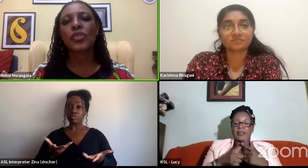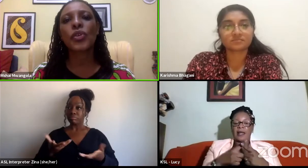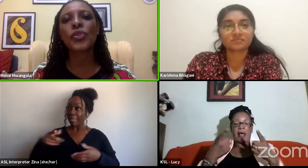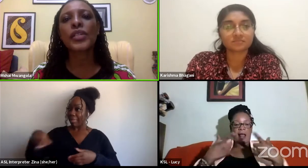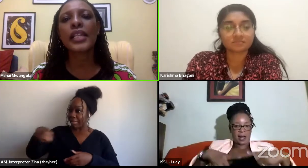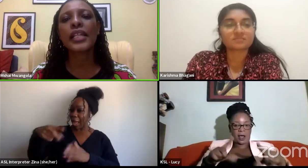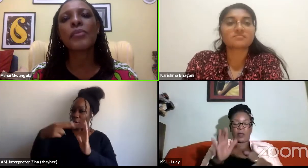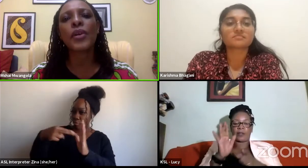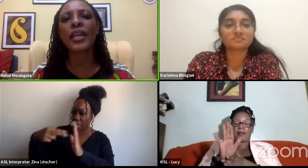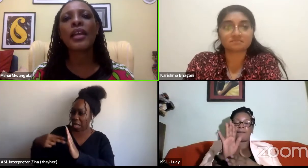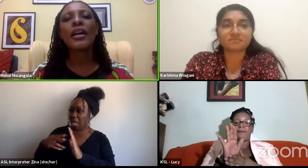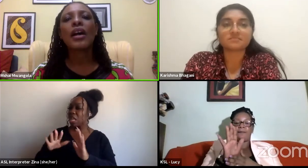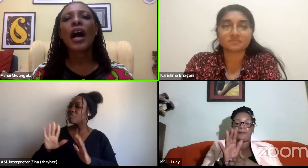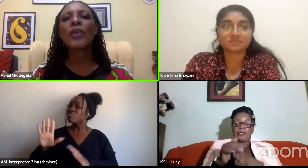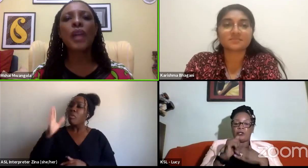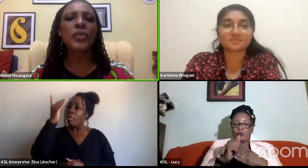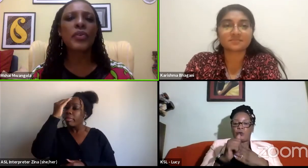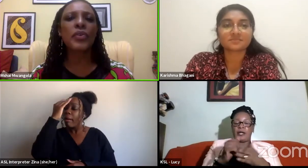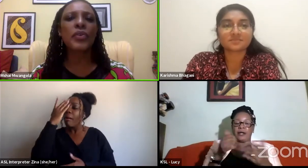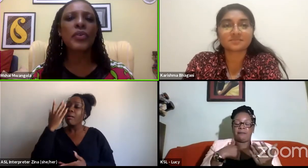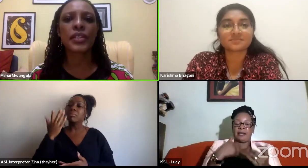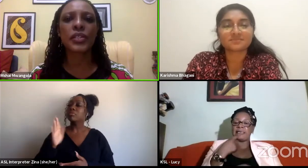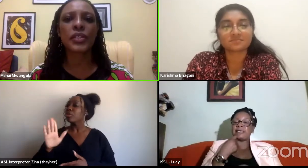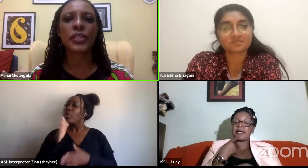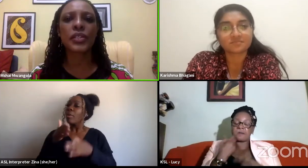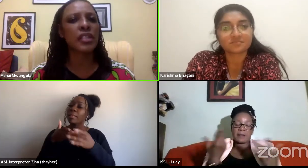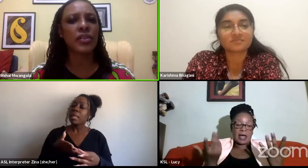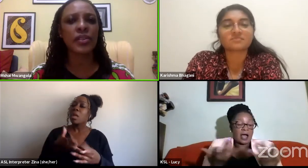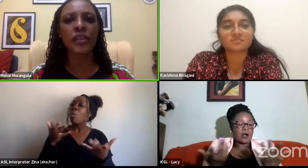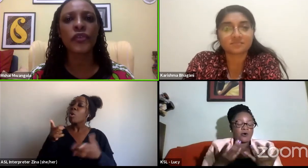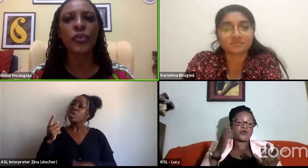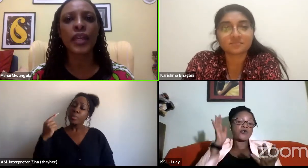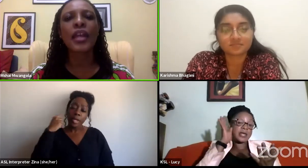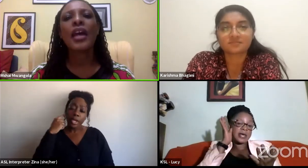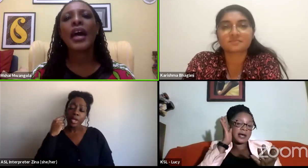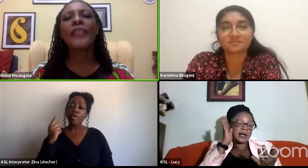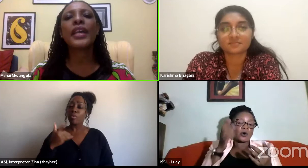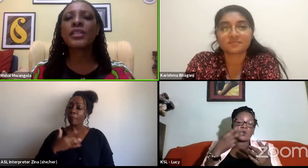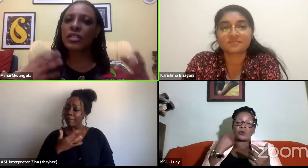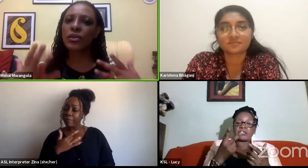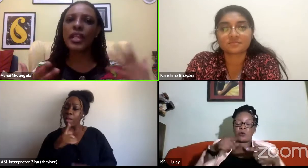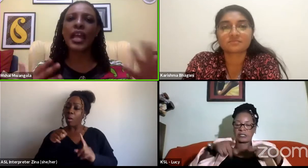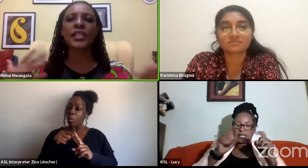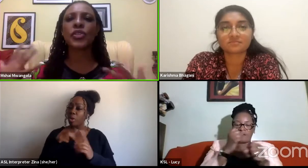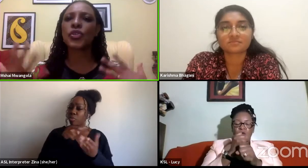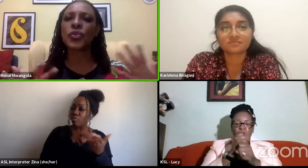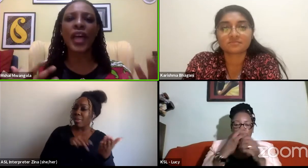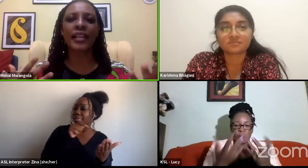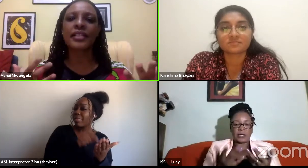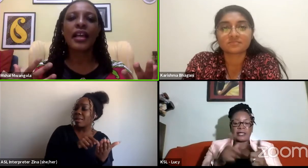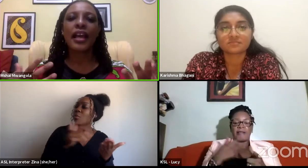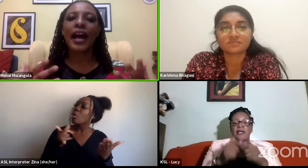so telling them, okay, how do you hear this? What do you see yourself doing? And then slowly, as you do that,